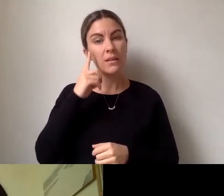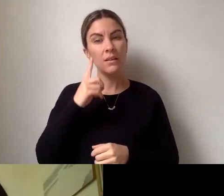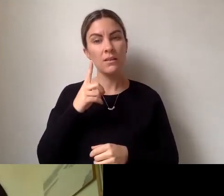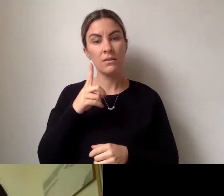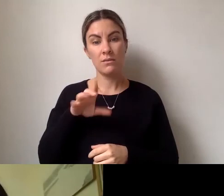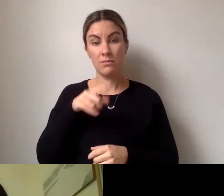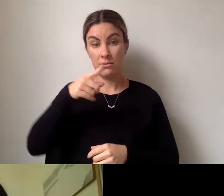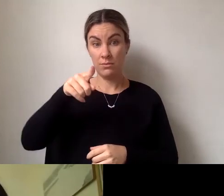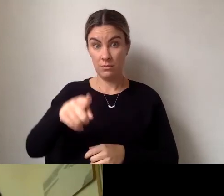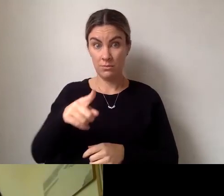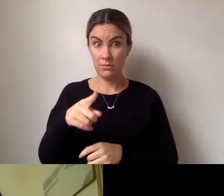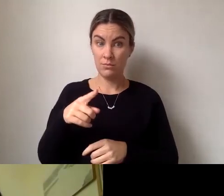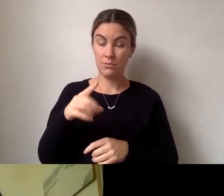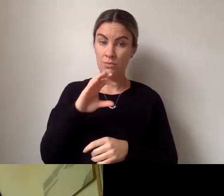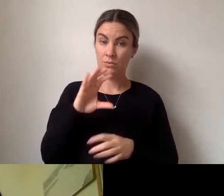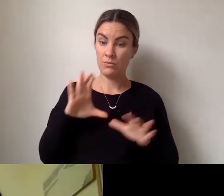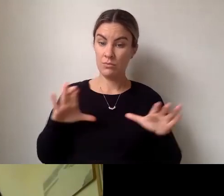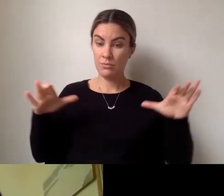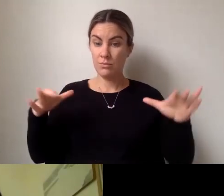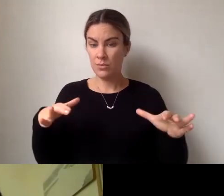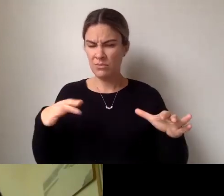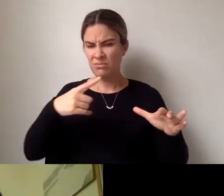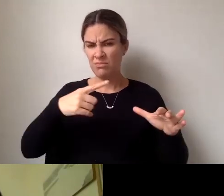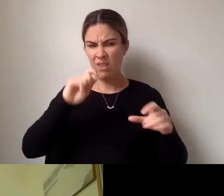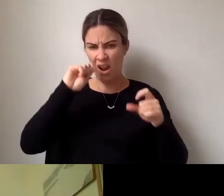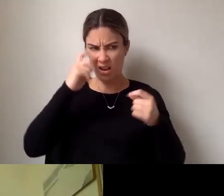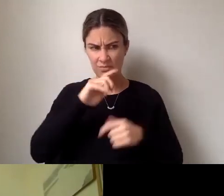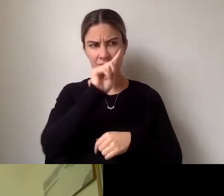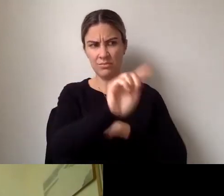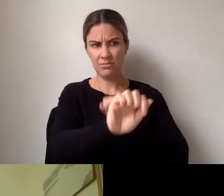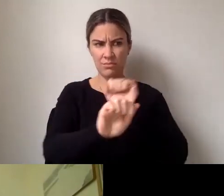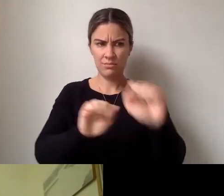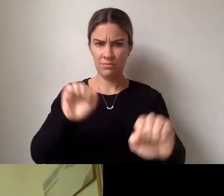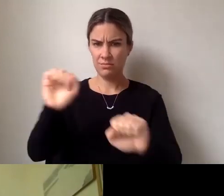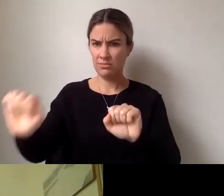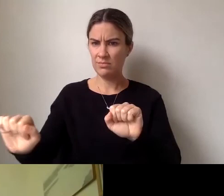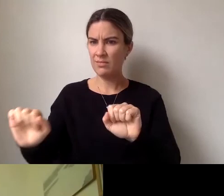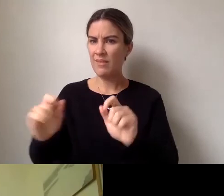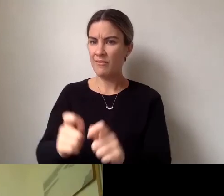and actually finding out what each other's values are and what - what